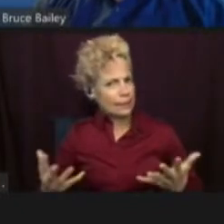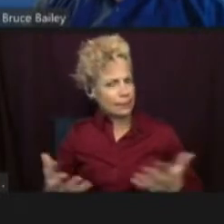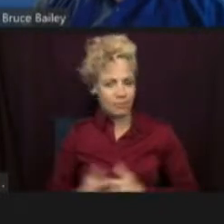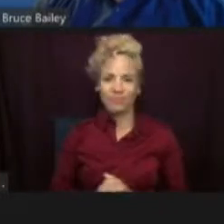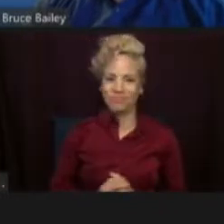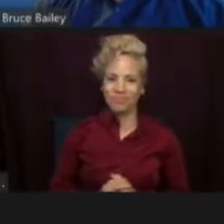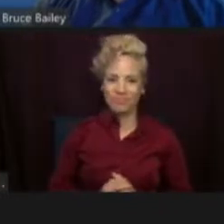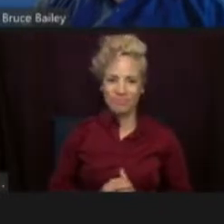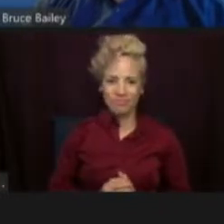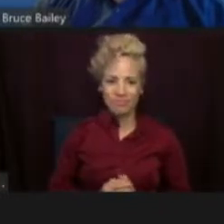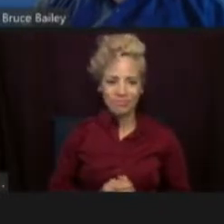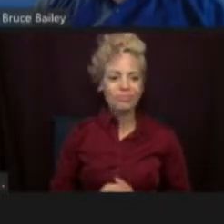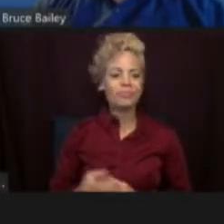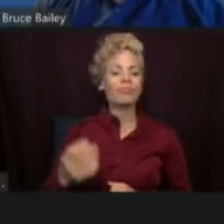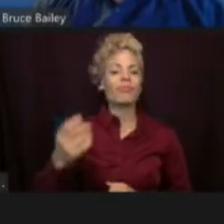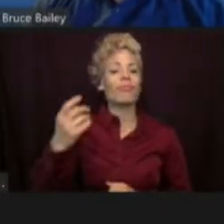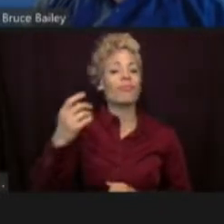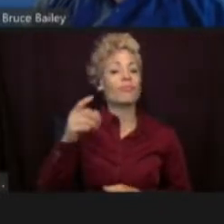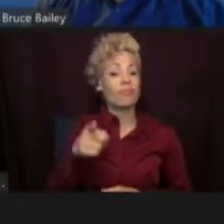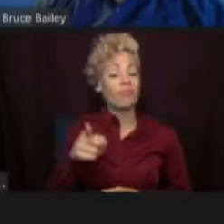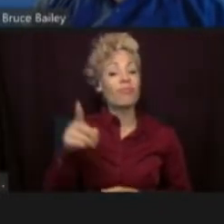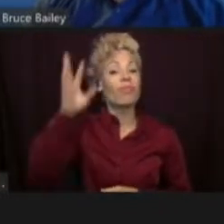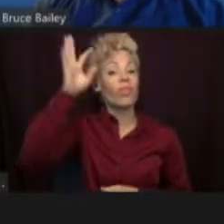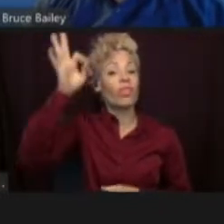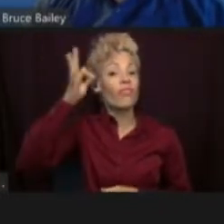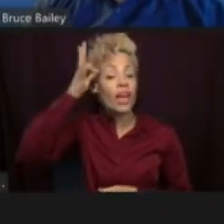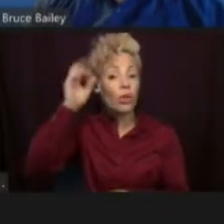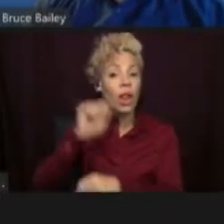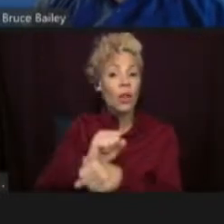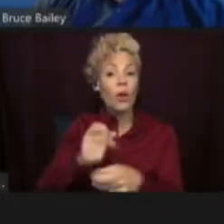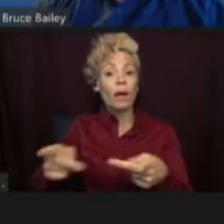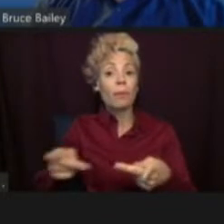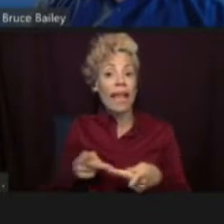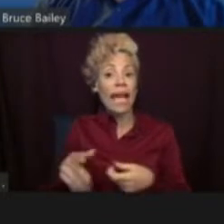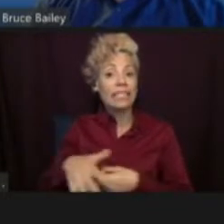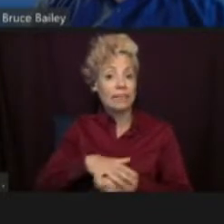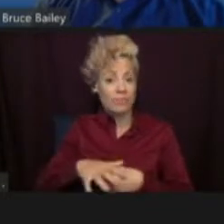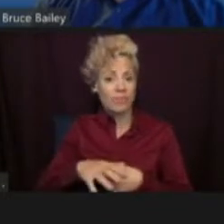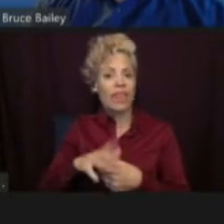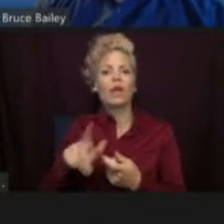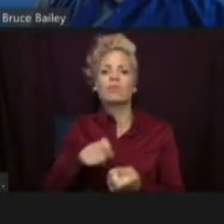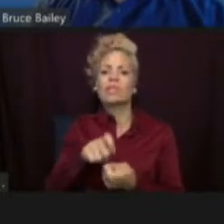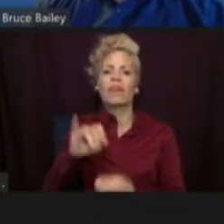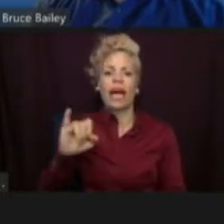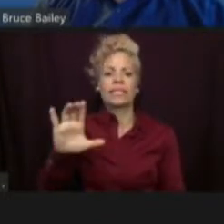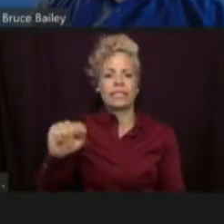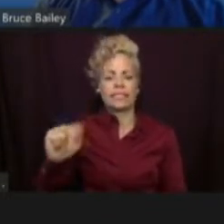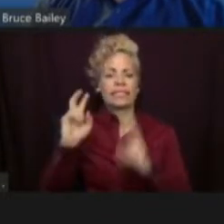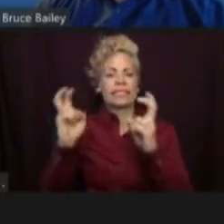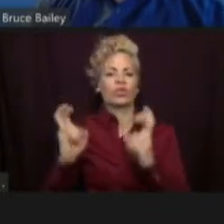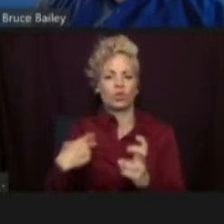So, in the federal workplace, there are specific ICT issues that we had to address.